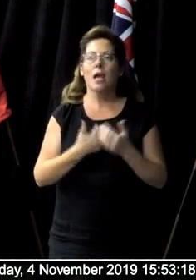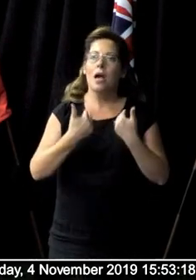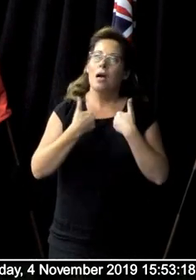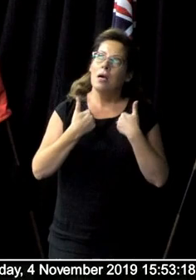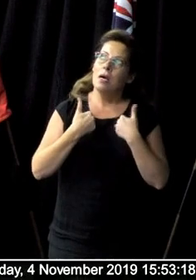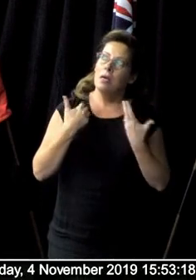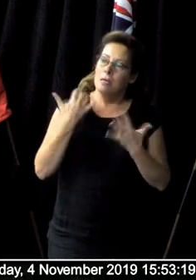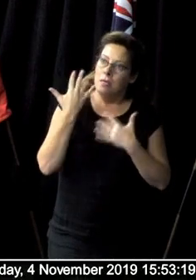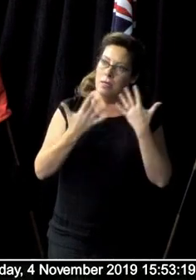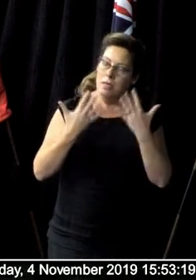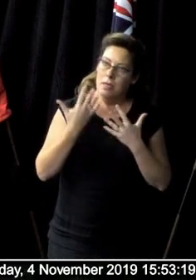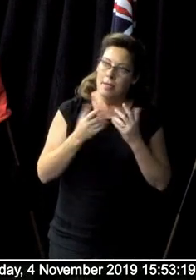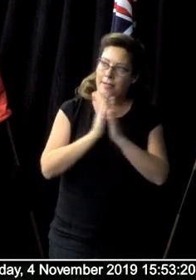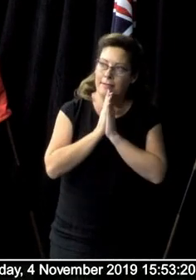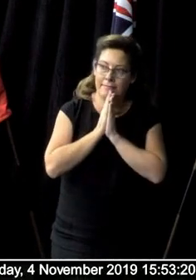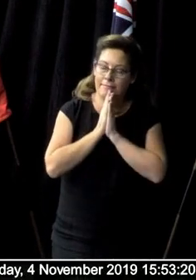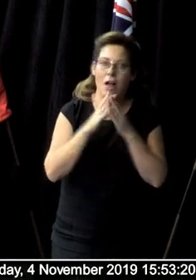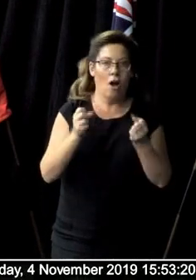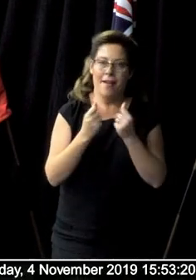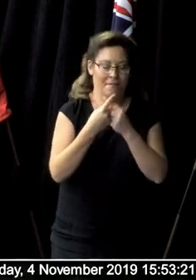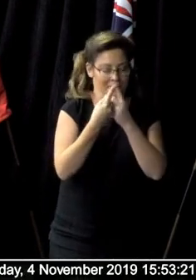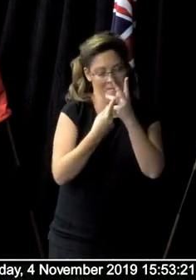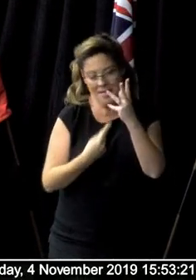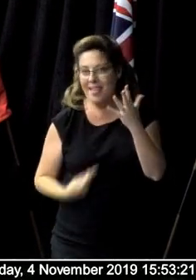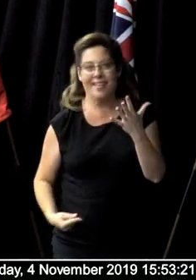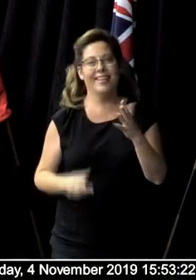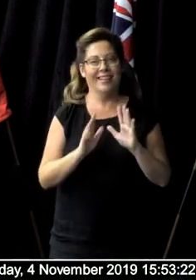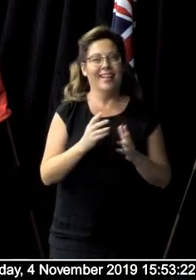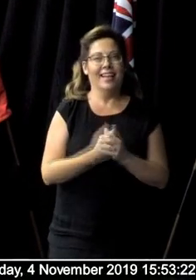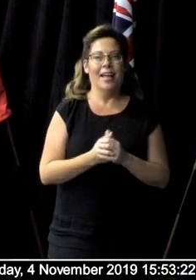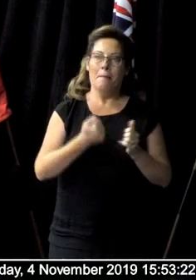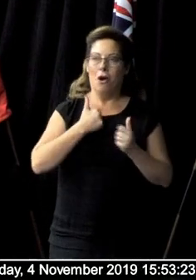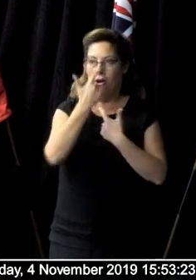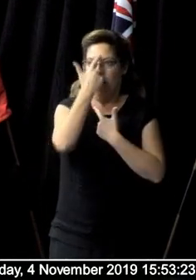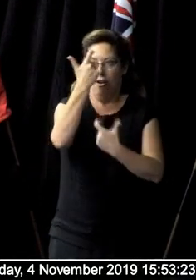I’ve probably got a number of things that would be my recommendations or CRU’s